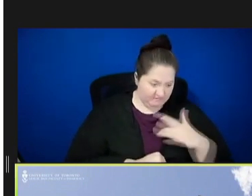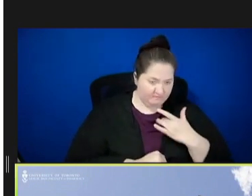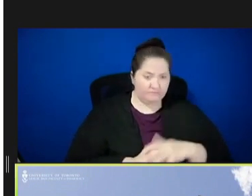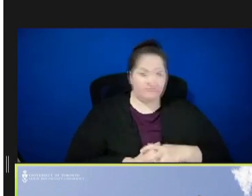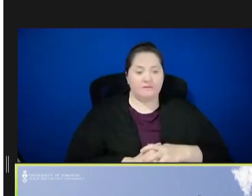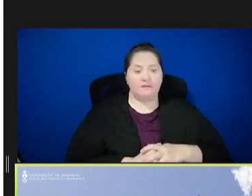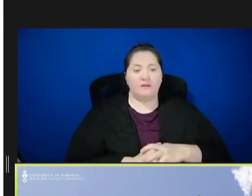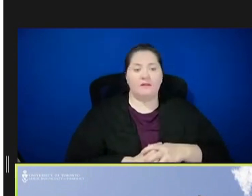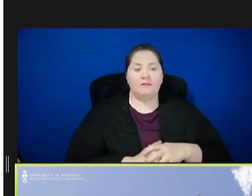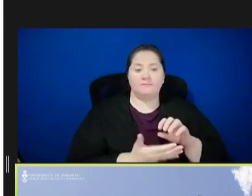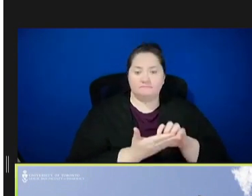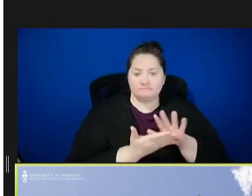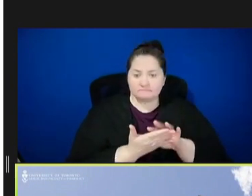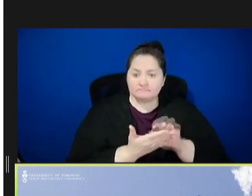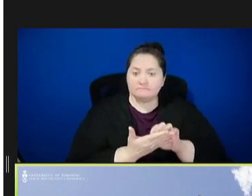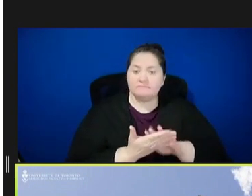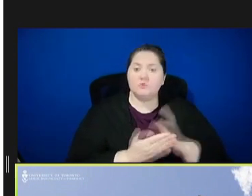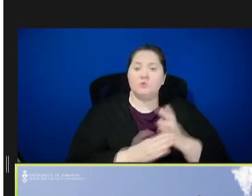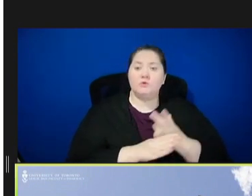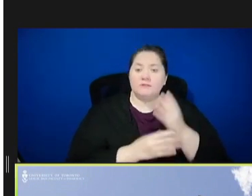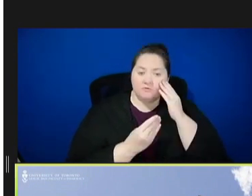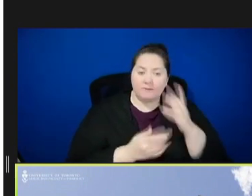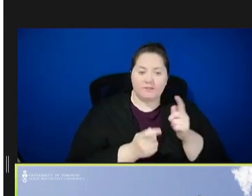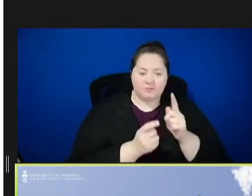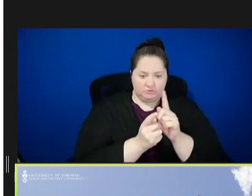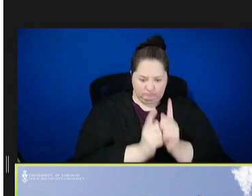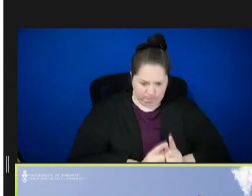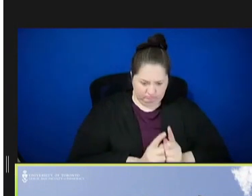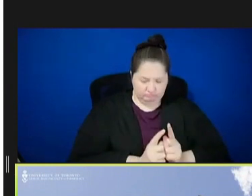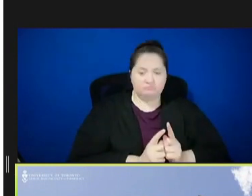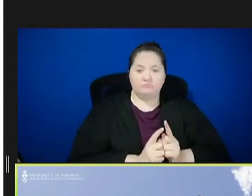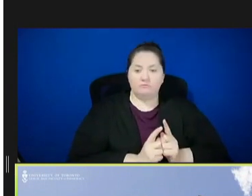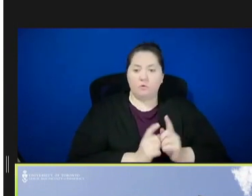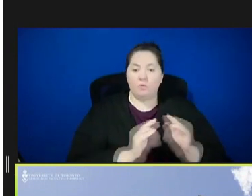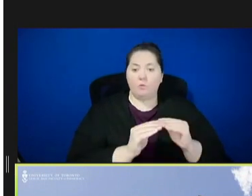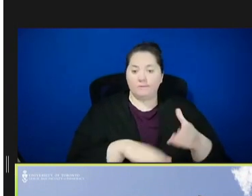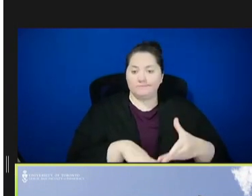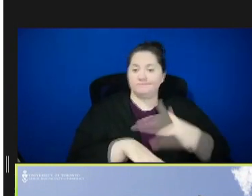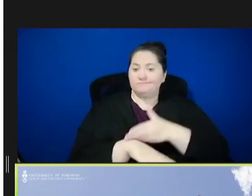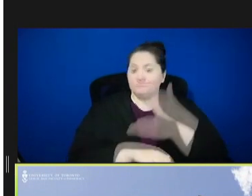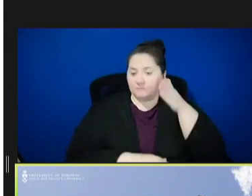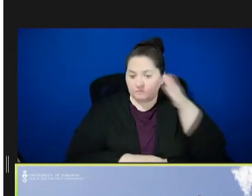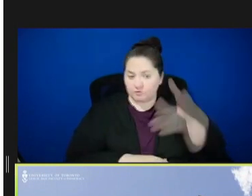this and using this information to refine for the future. So we typically do things like say,